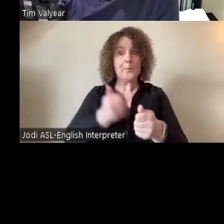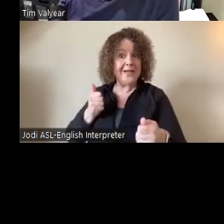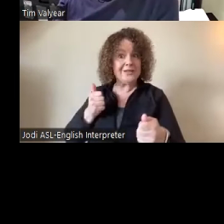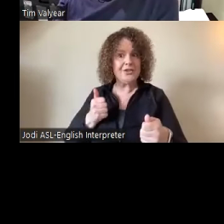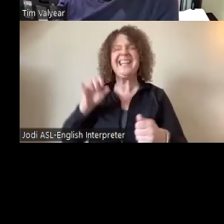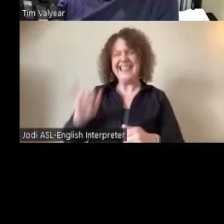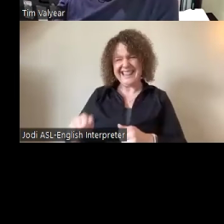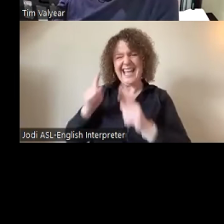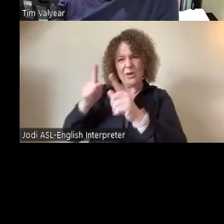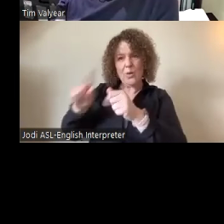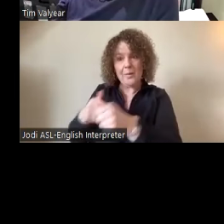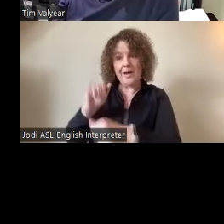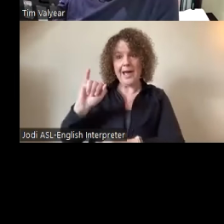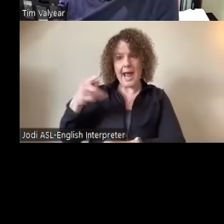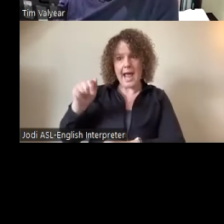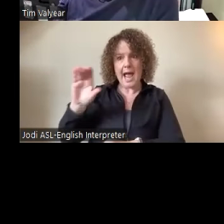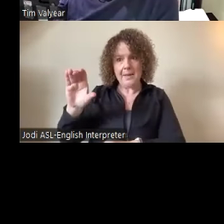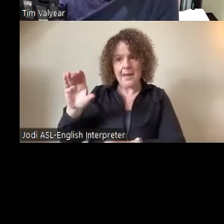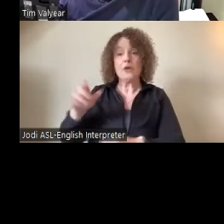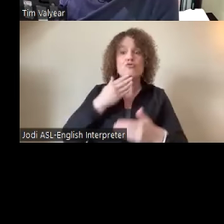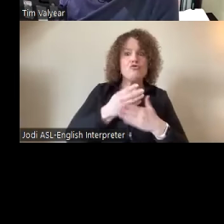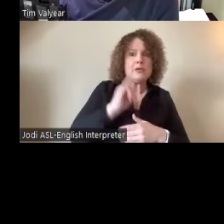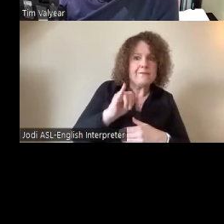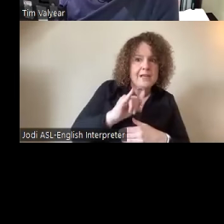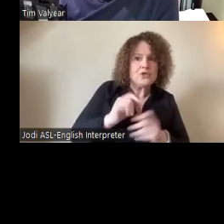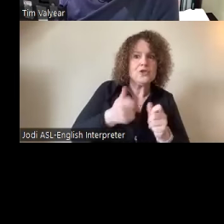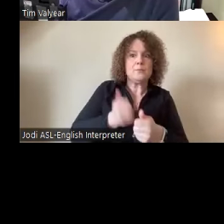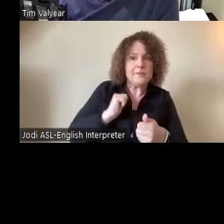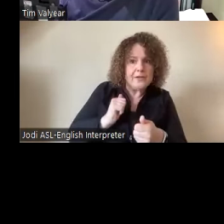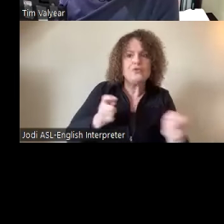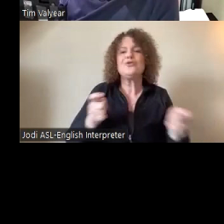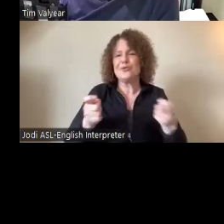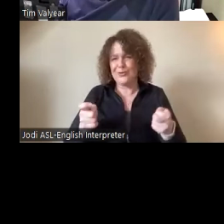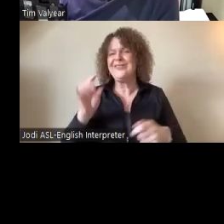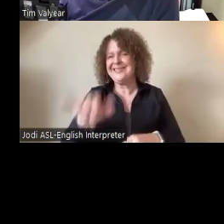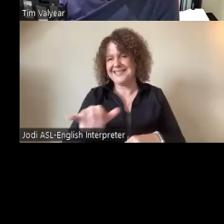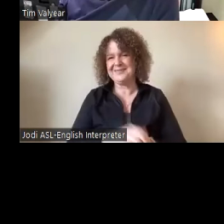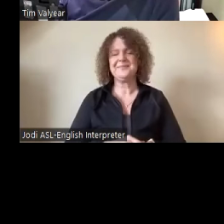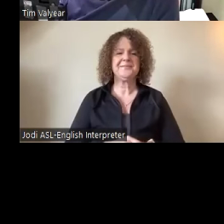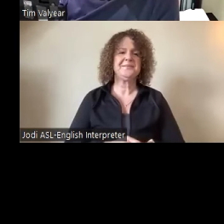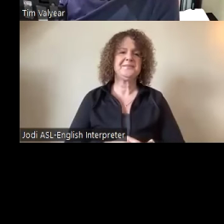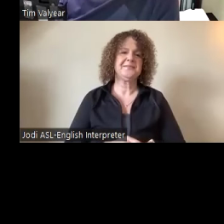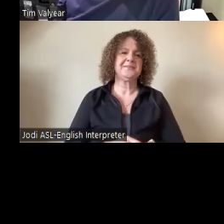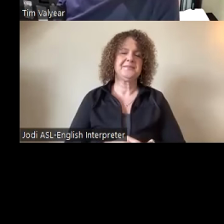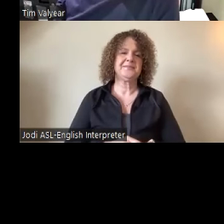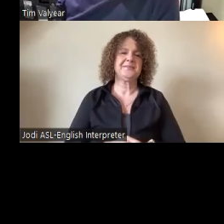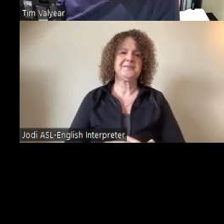SARS. And now COVID. We have the antibiotic organisms, which are about prevention, which is what IPAC is all